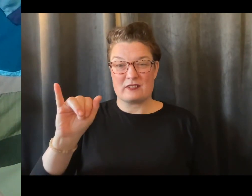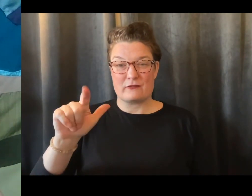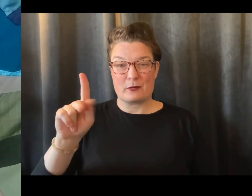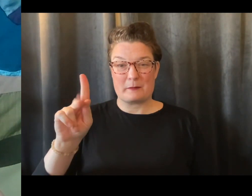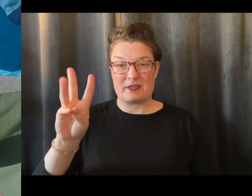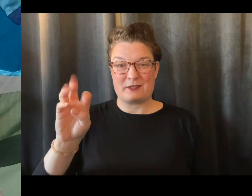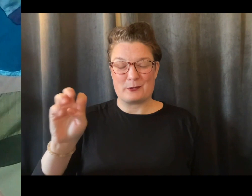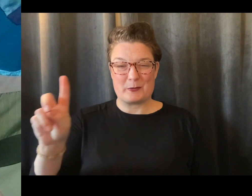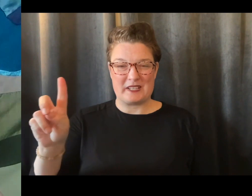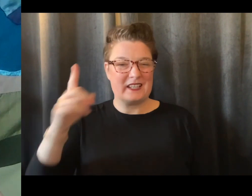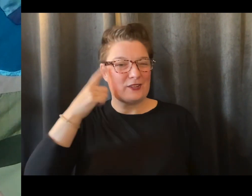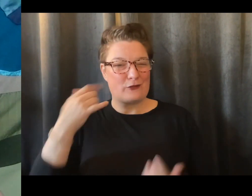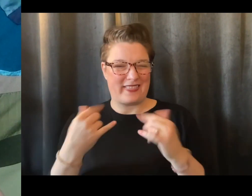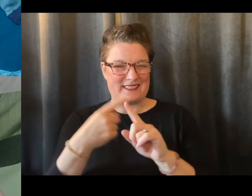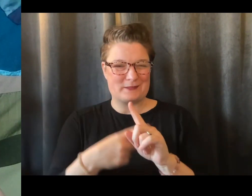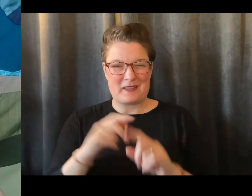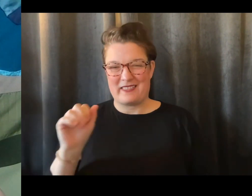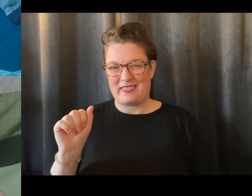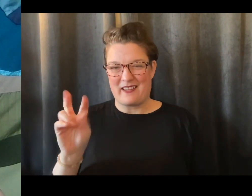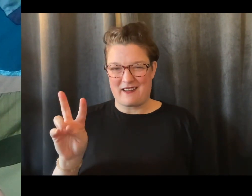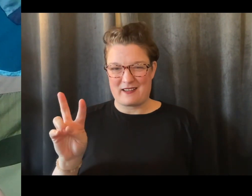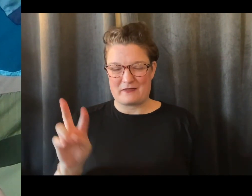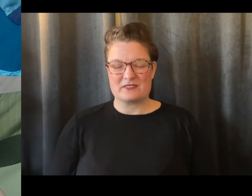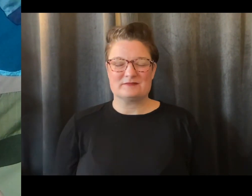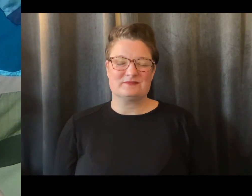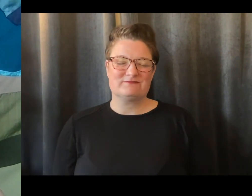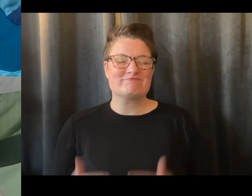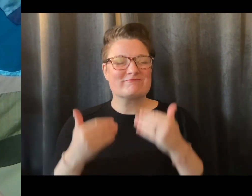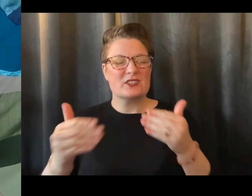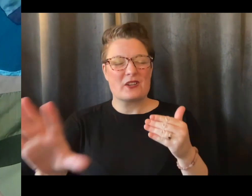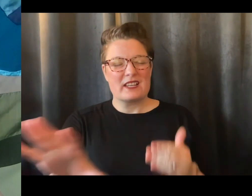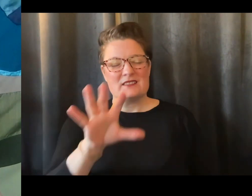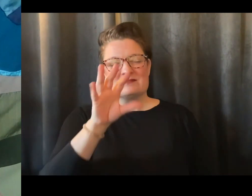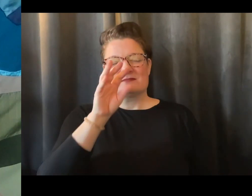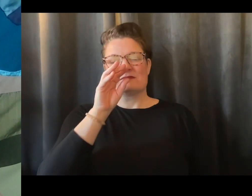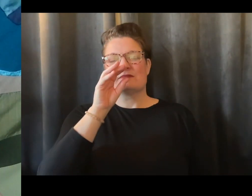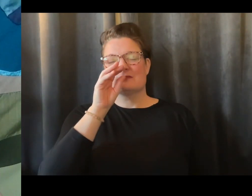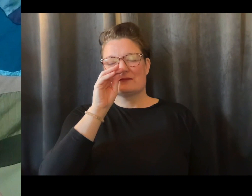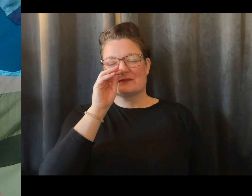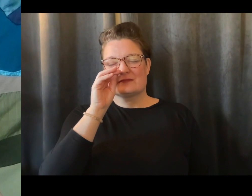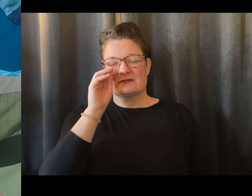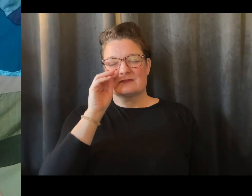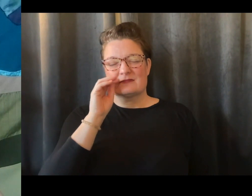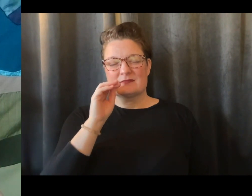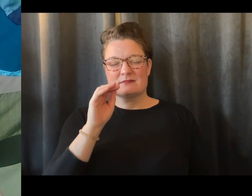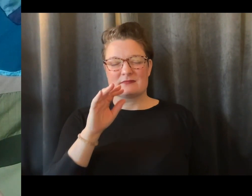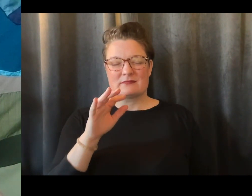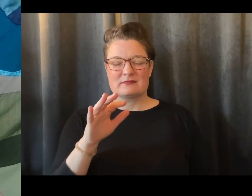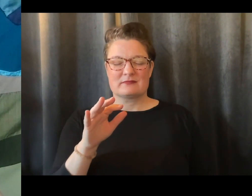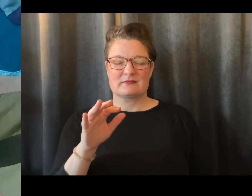Take a few breaths in, breathing in the hot summer air, the